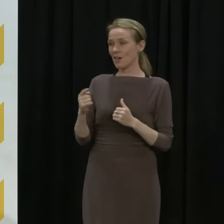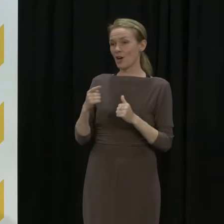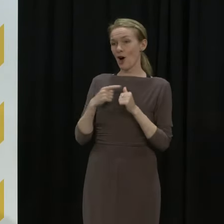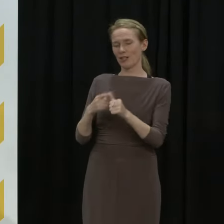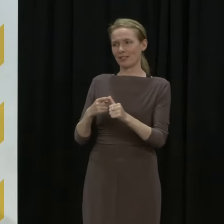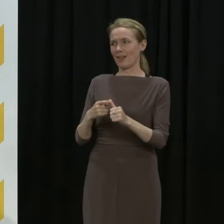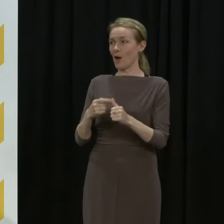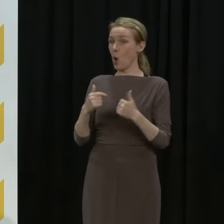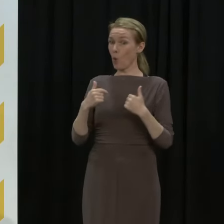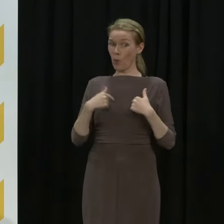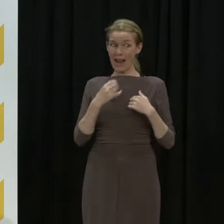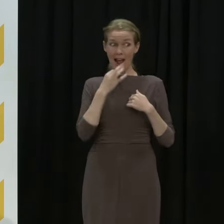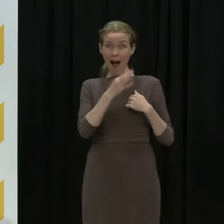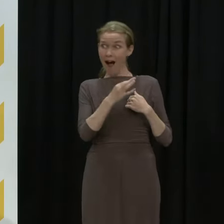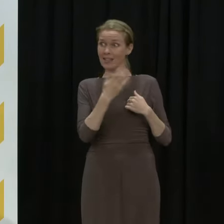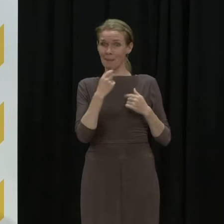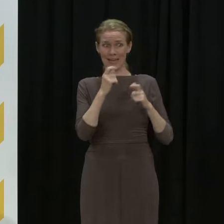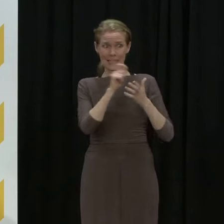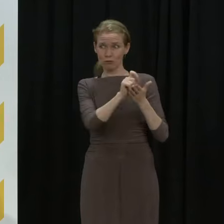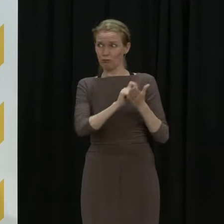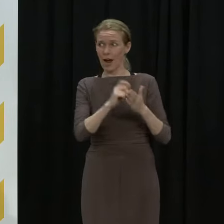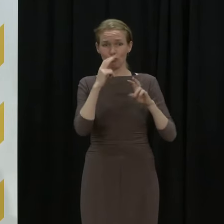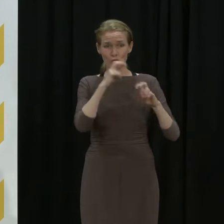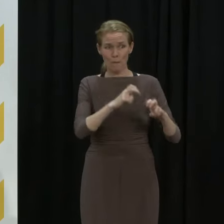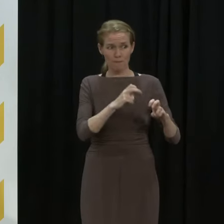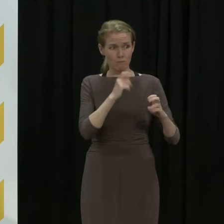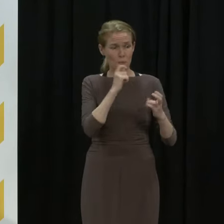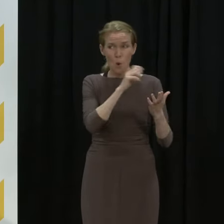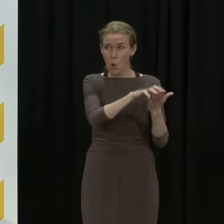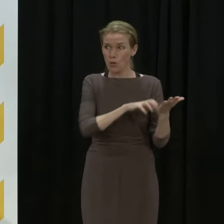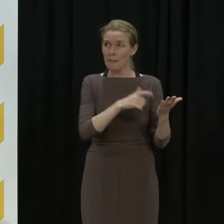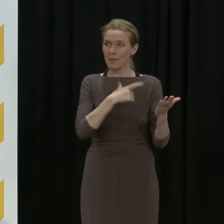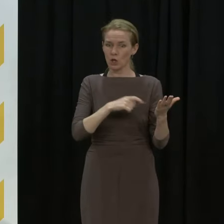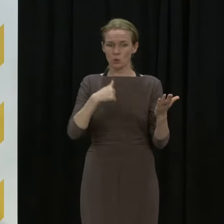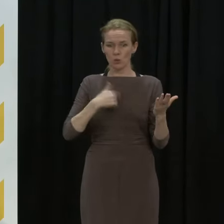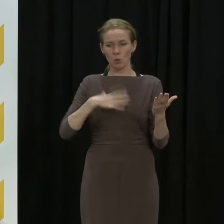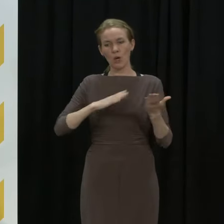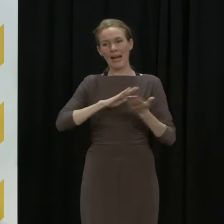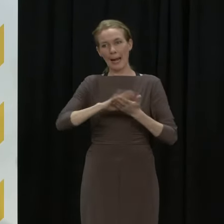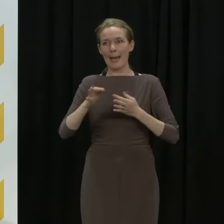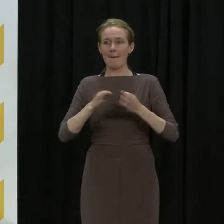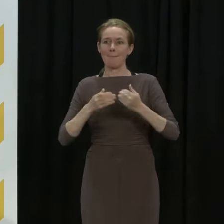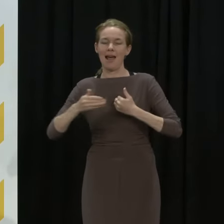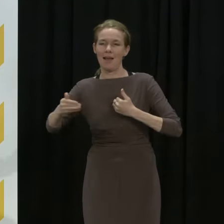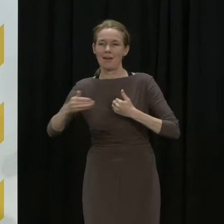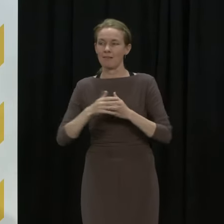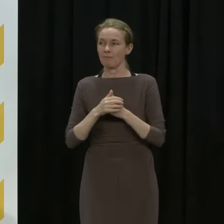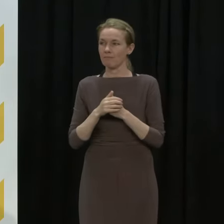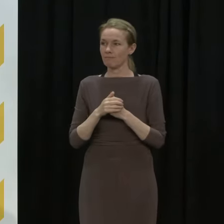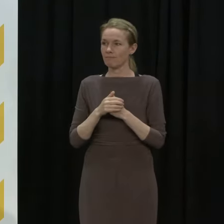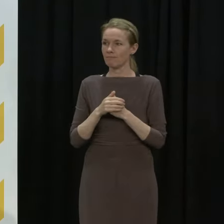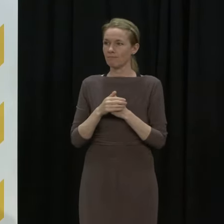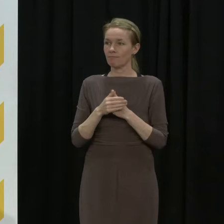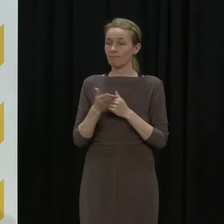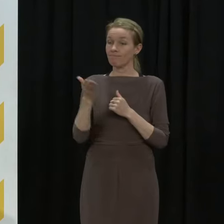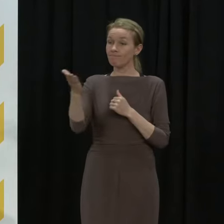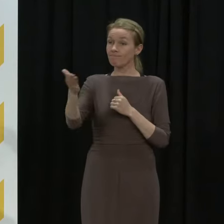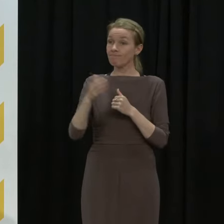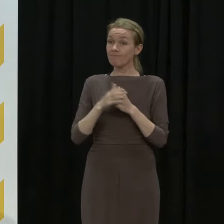Is this reluctance? Absolutely not.